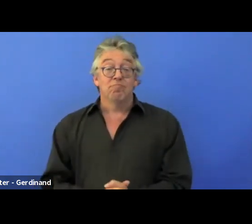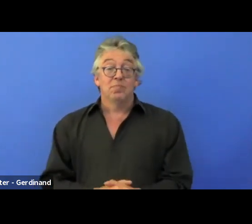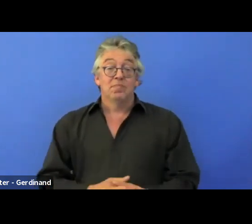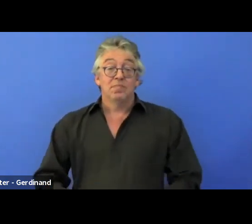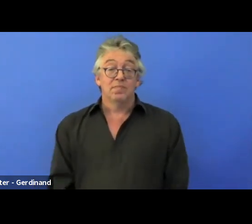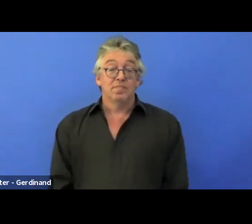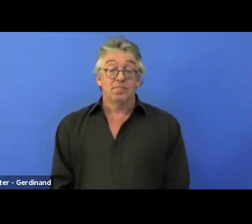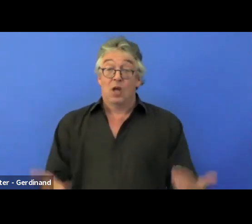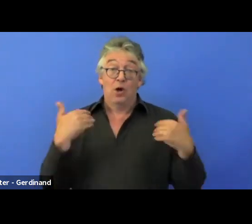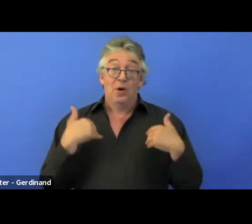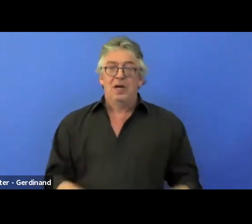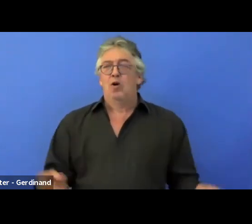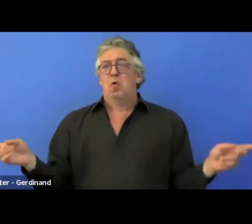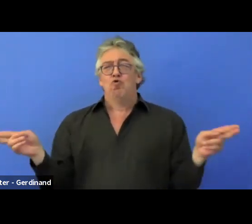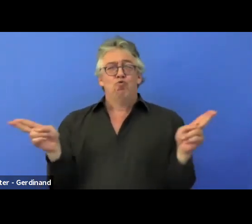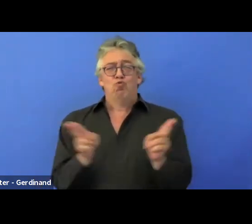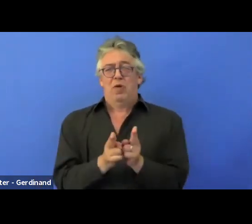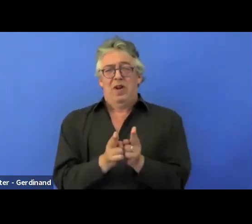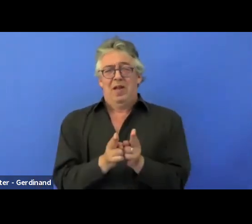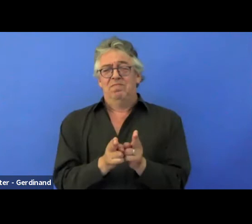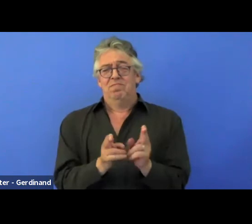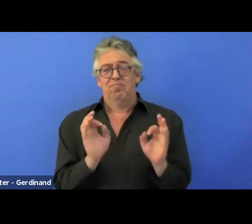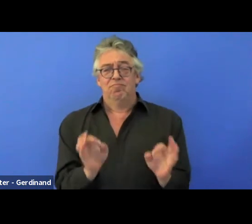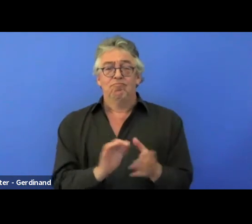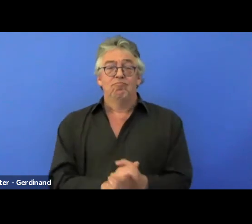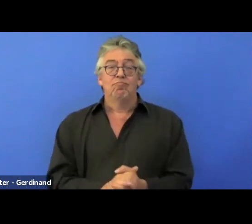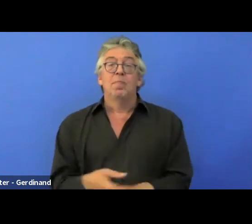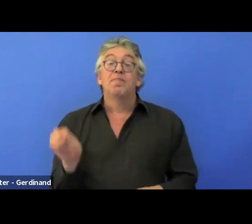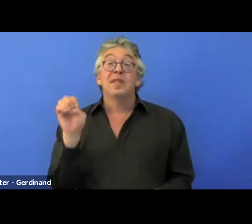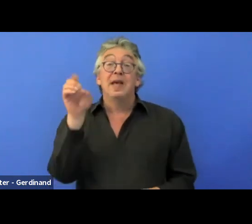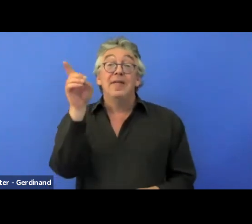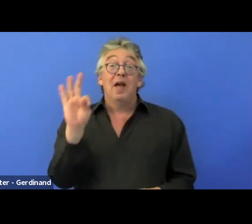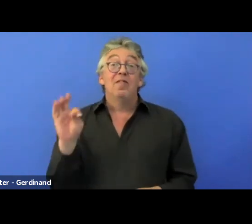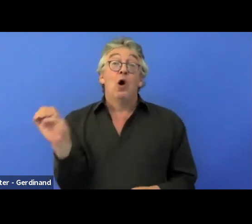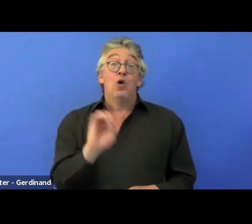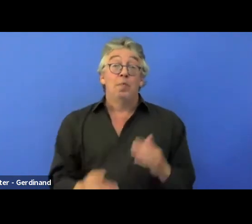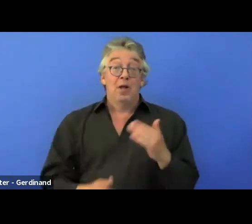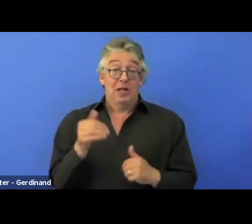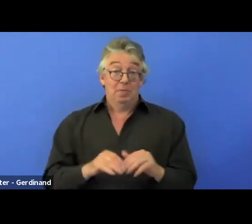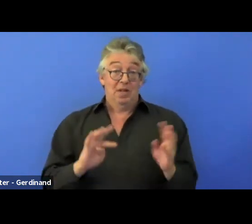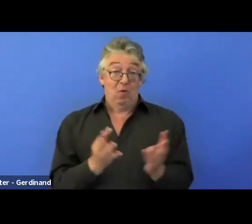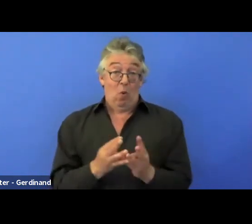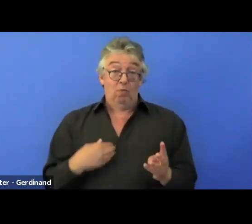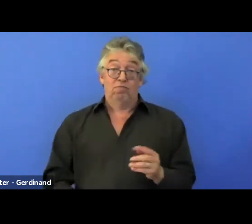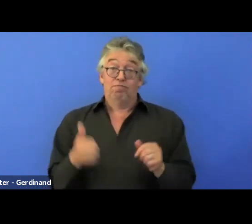Very briefly, EDF, the European Disability Forum, we are the umbrella organisation representing